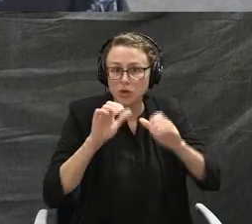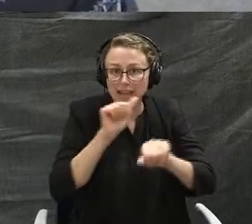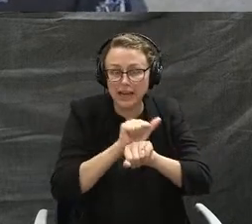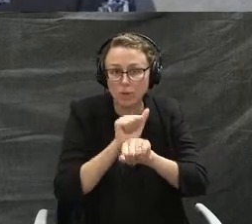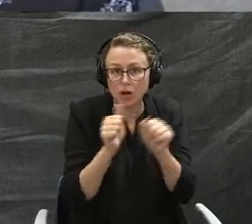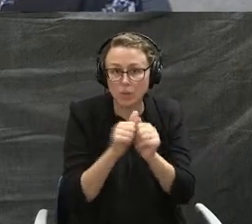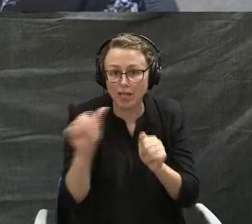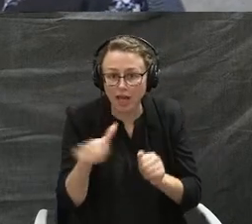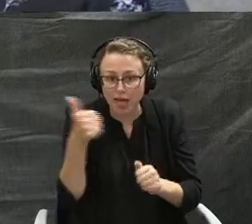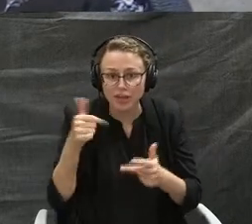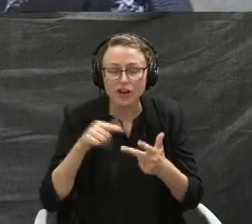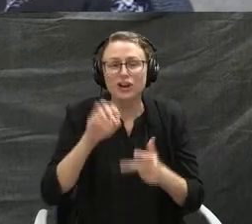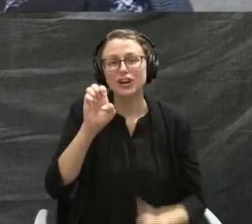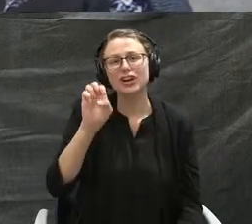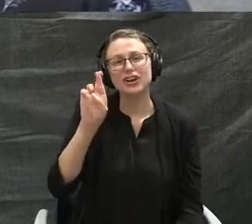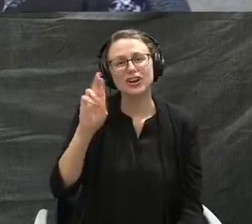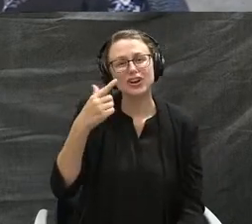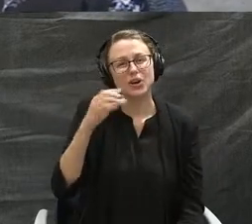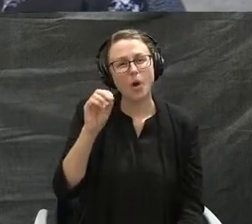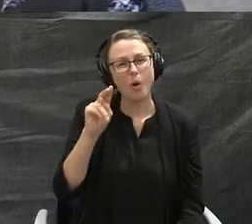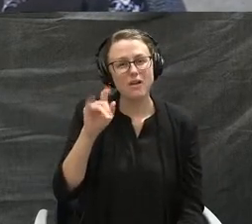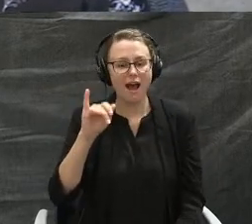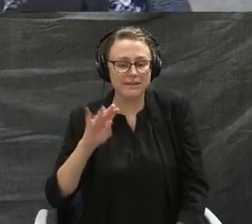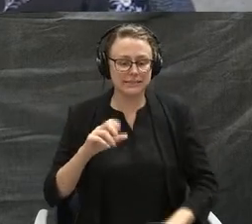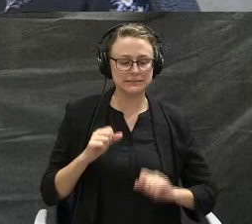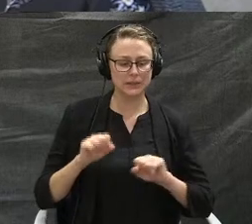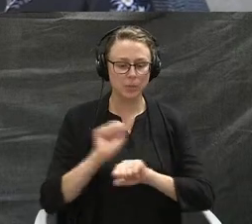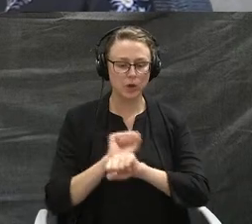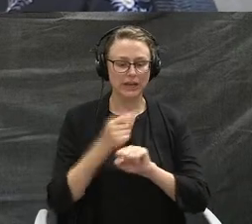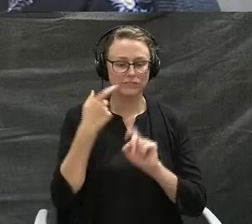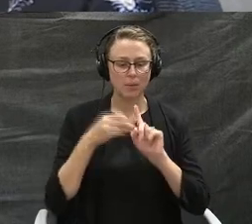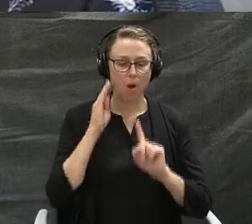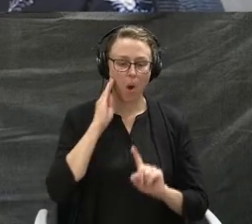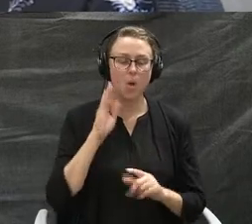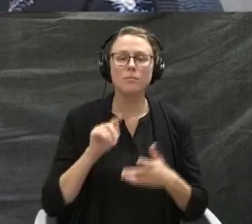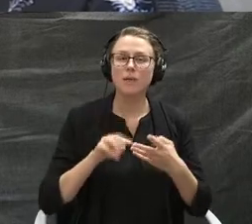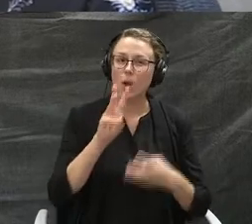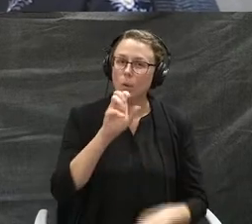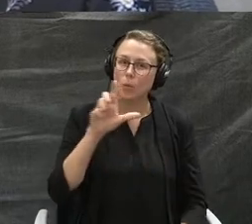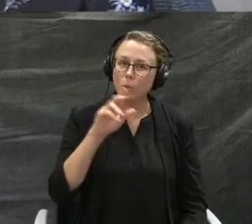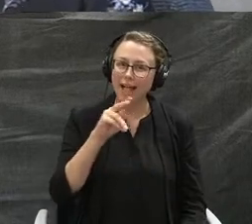others. Ergonomics, especially those working from home Wellness, an academic achievement and integrity.